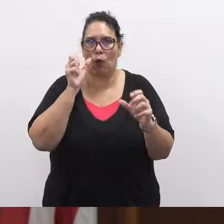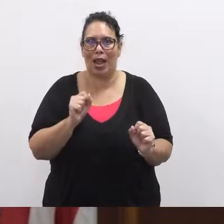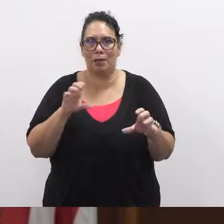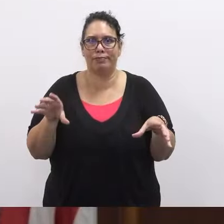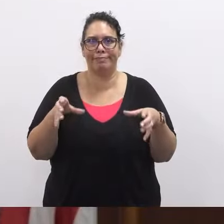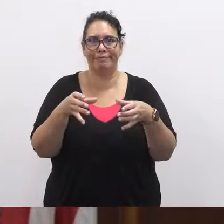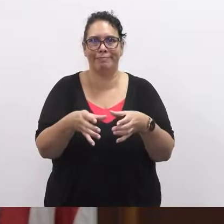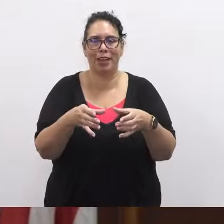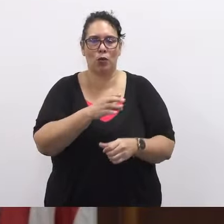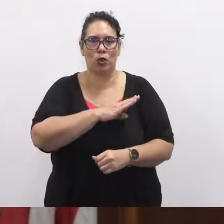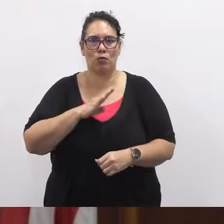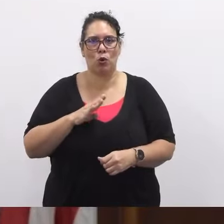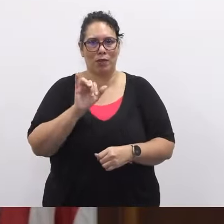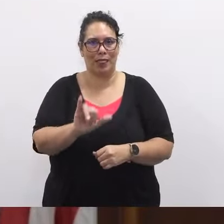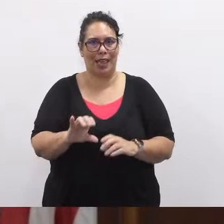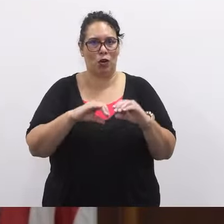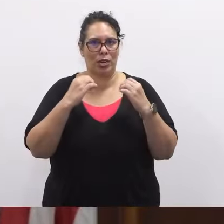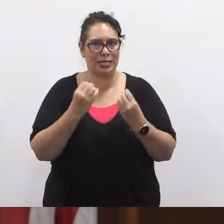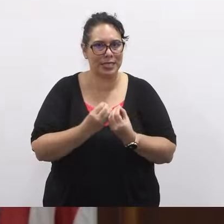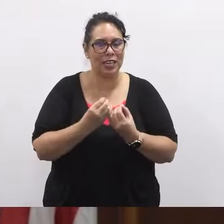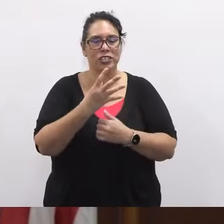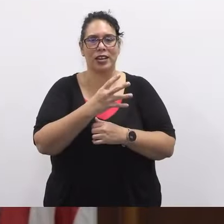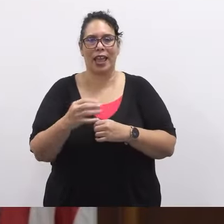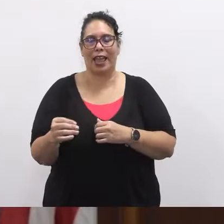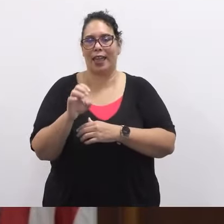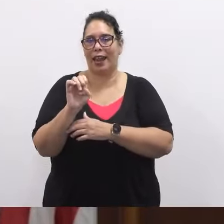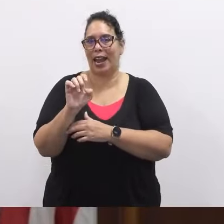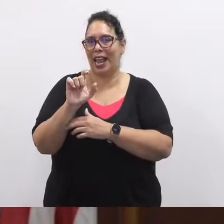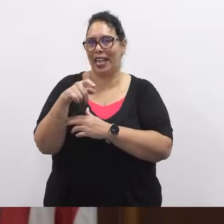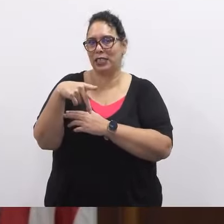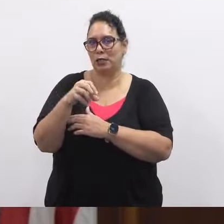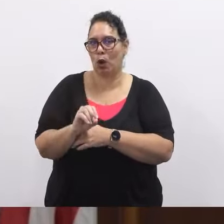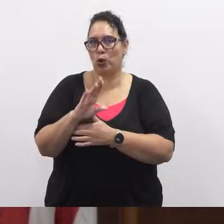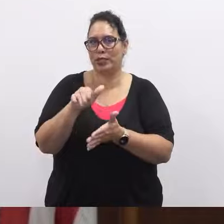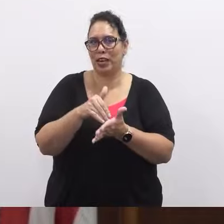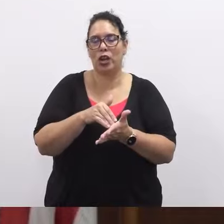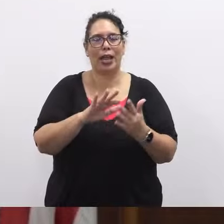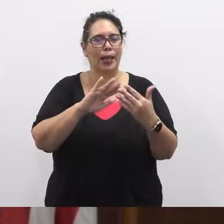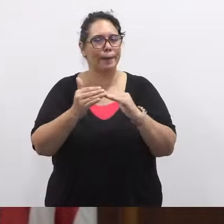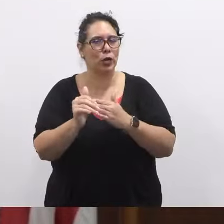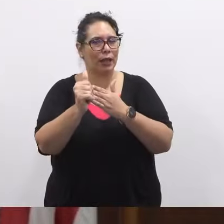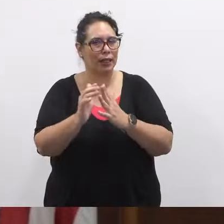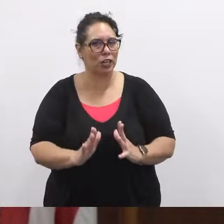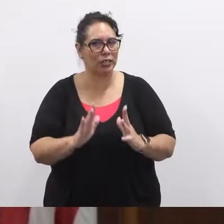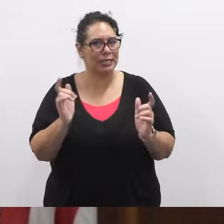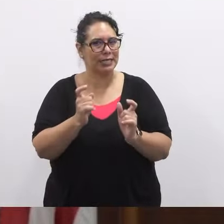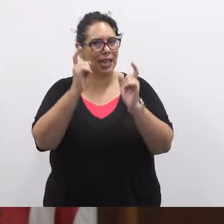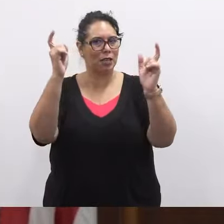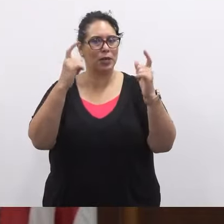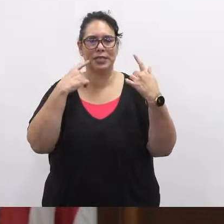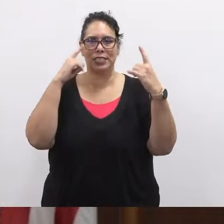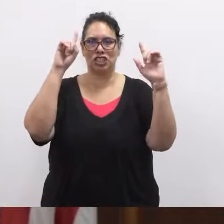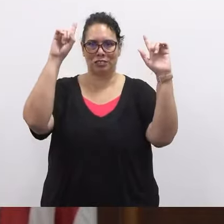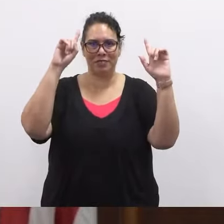with the board of that organization and the Expo Center and community leaders to celebrate the momentous achievements.